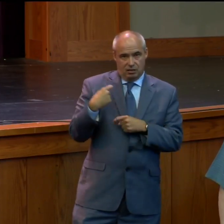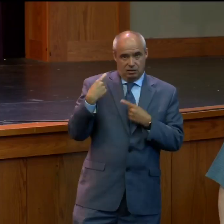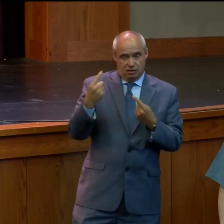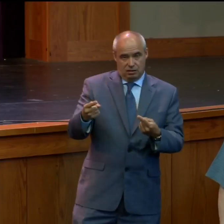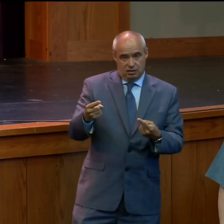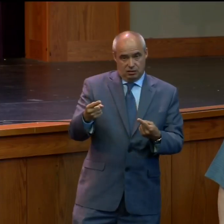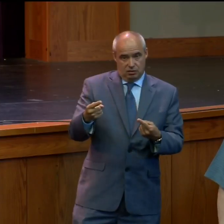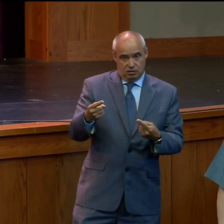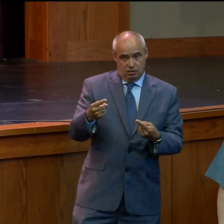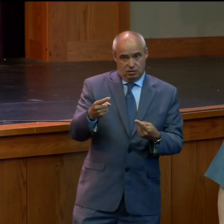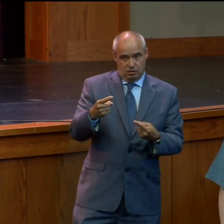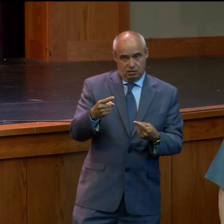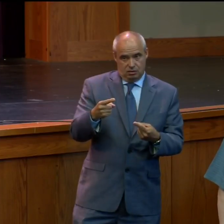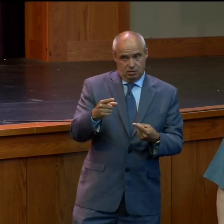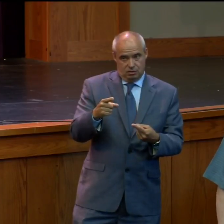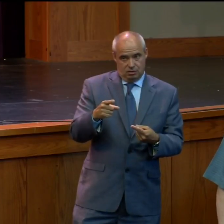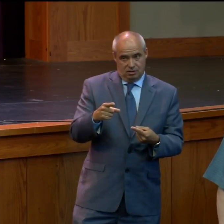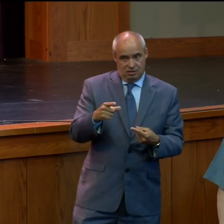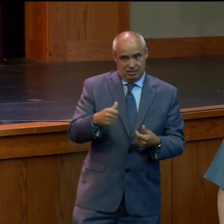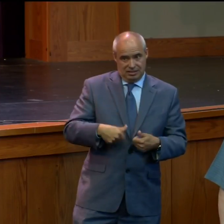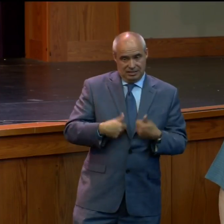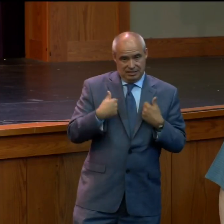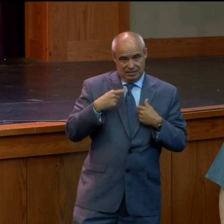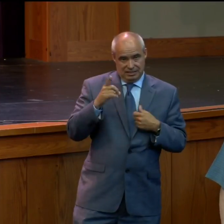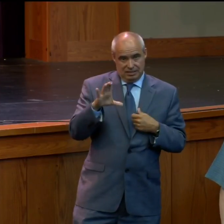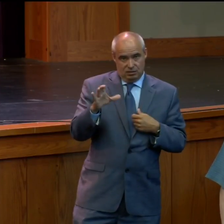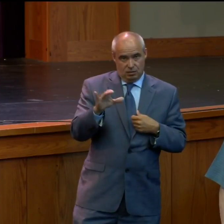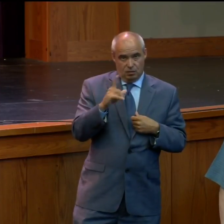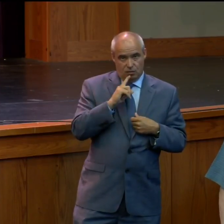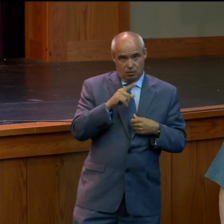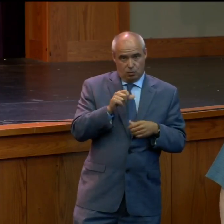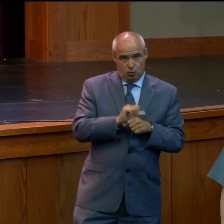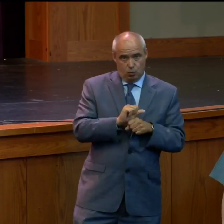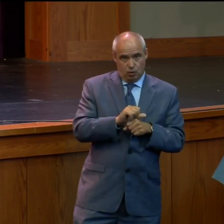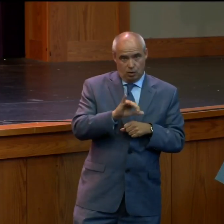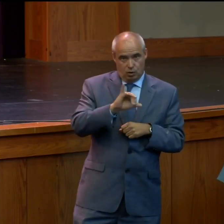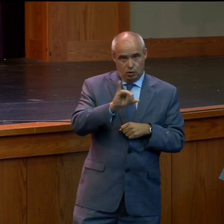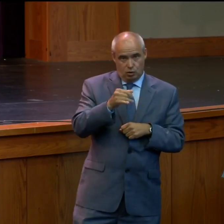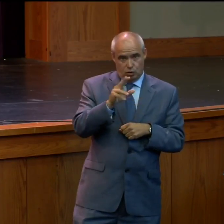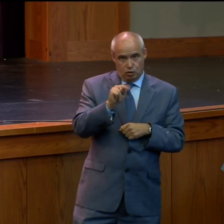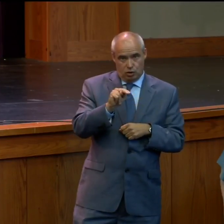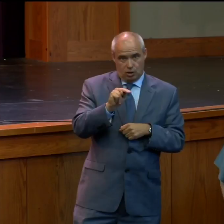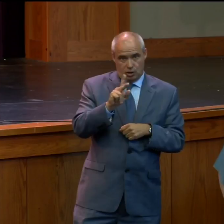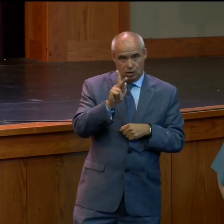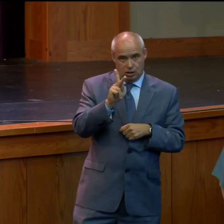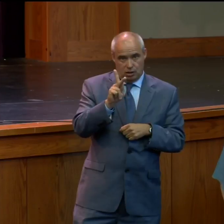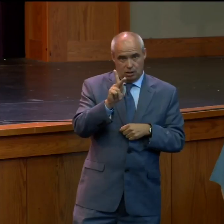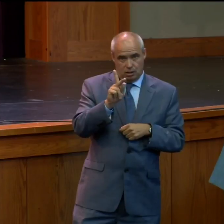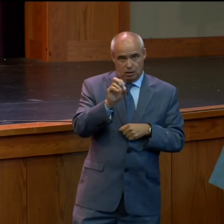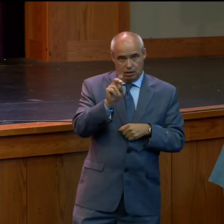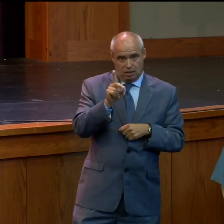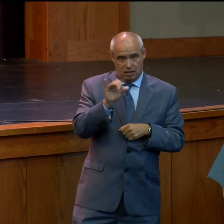I CAME HERE ALSO TO WORK FOR JOHN KENNEDY, AND I AM PART OF A